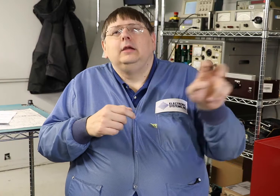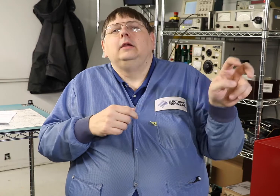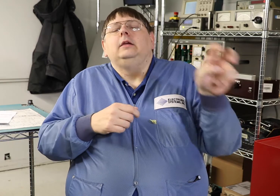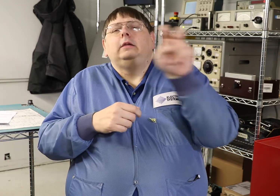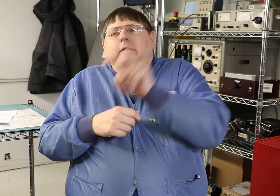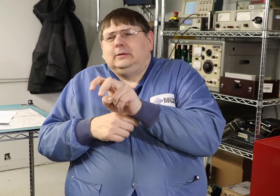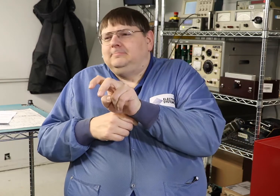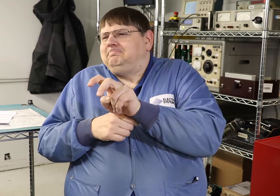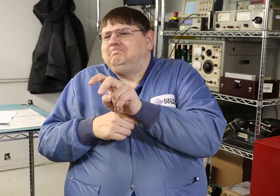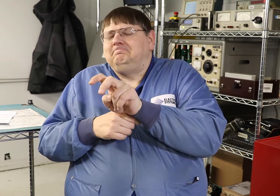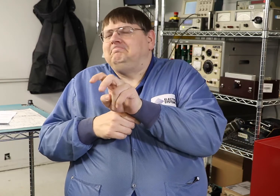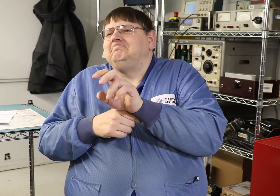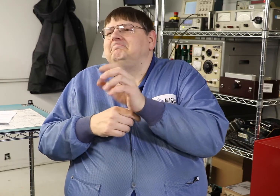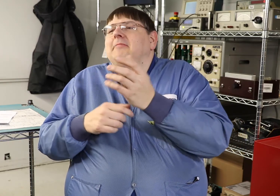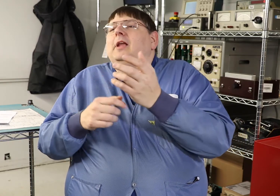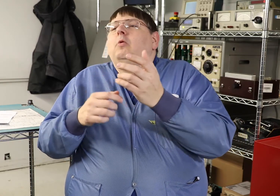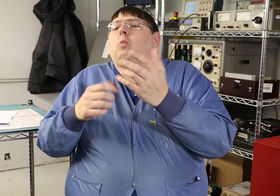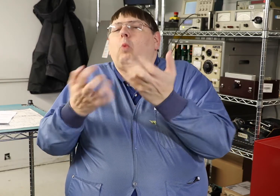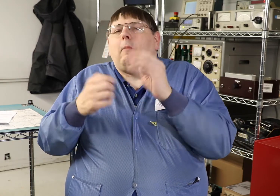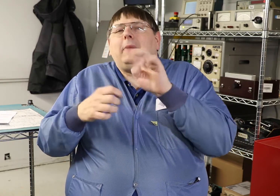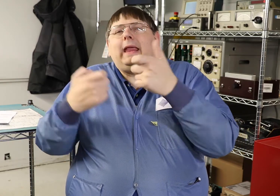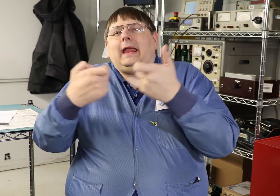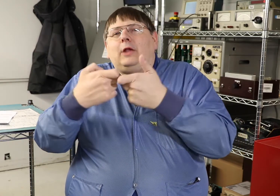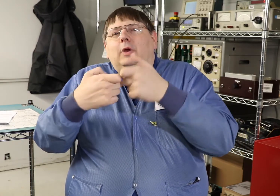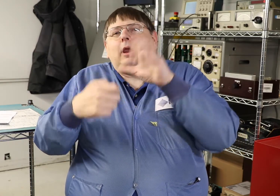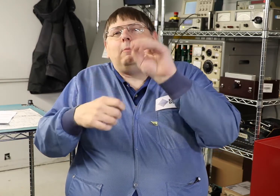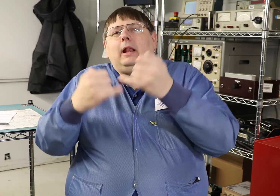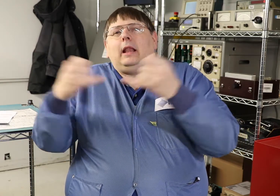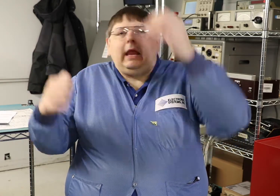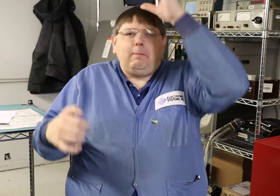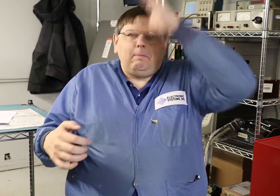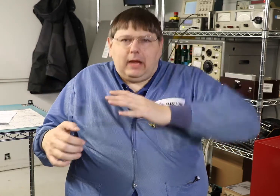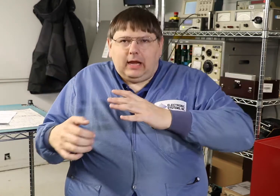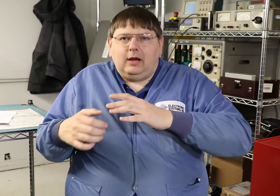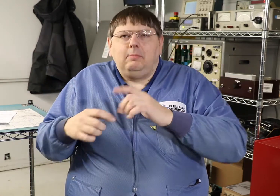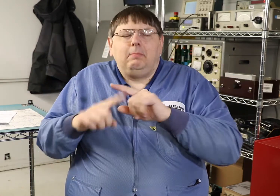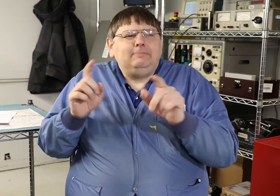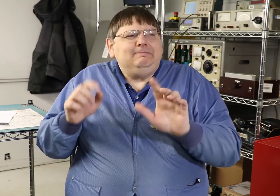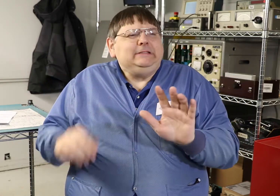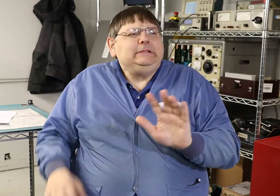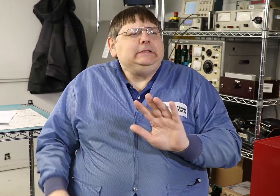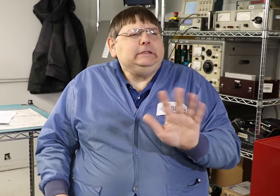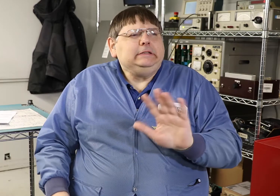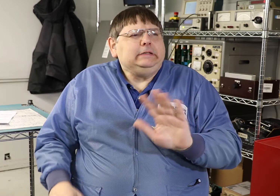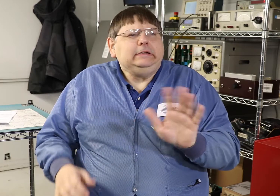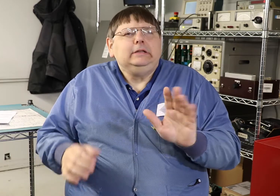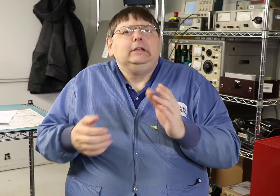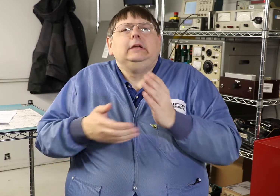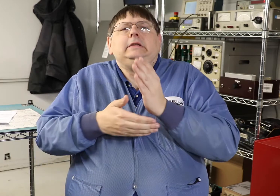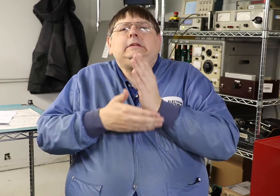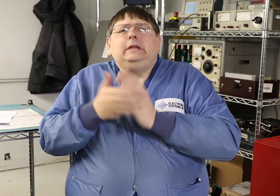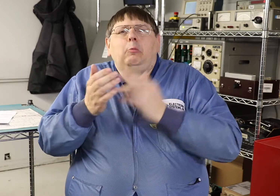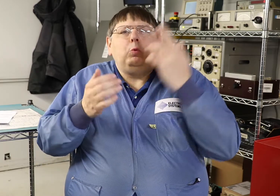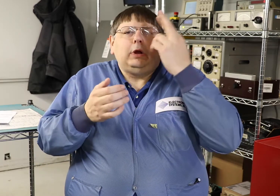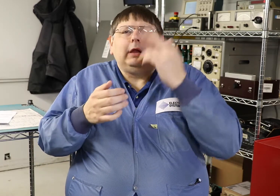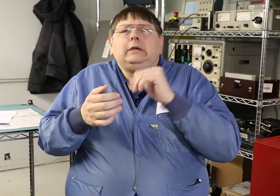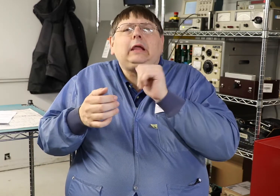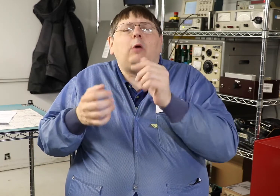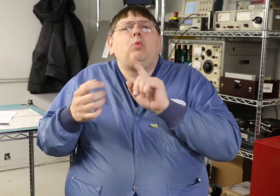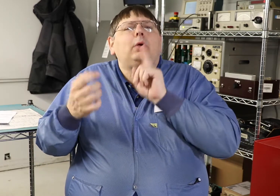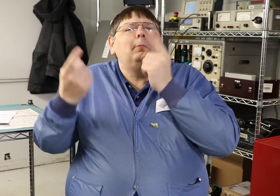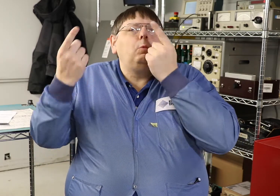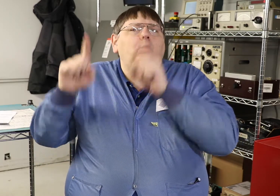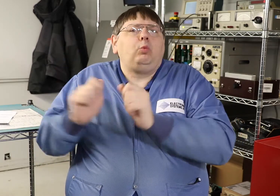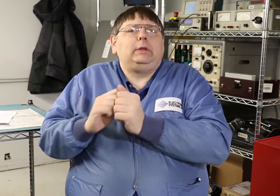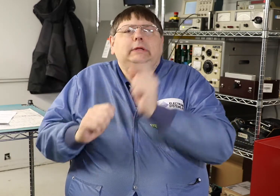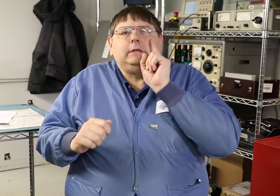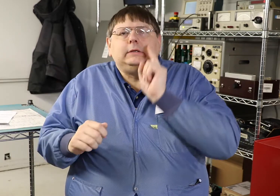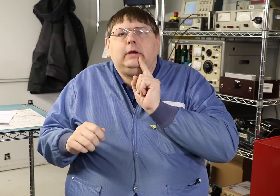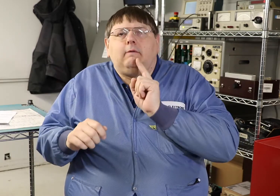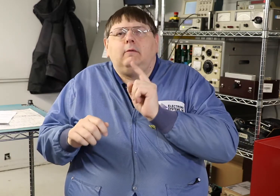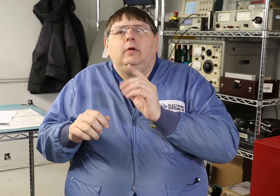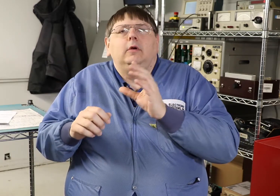Then I wanted to be an electric company lineman but later realized it might’ve not been a good fit for a deaf person.